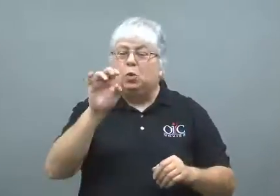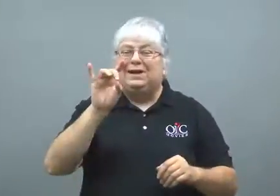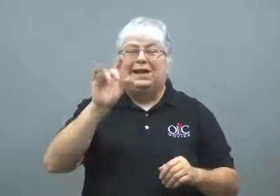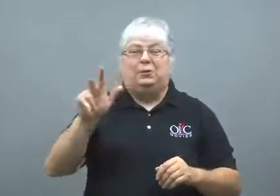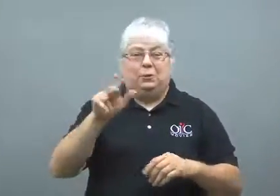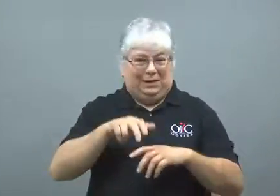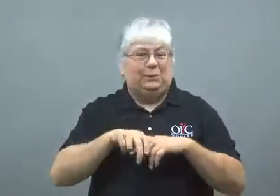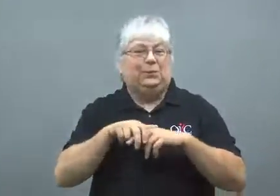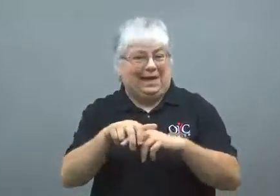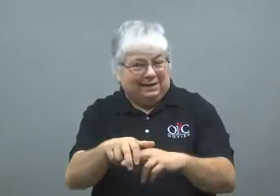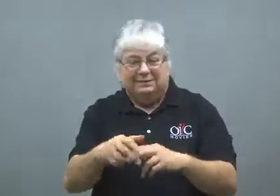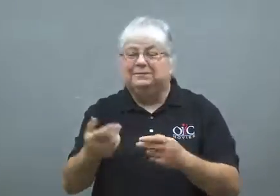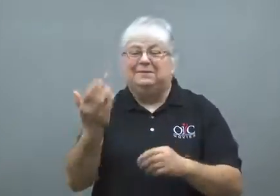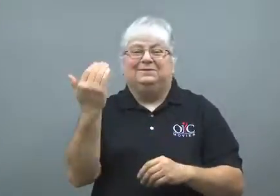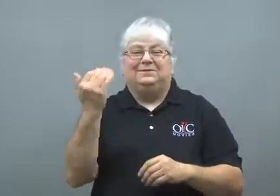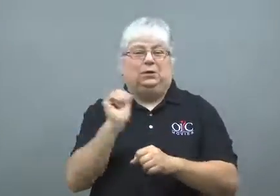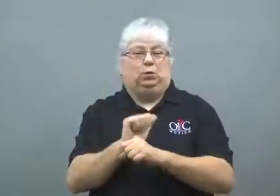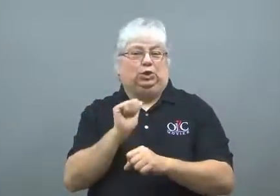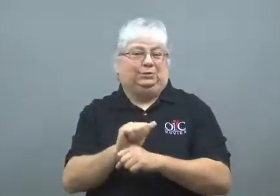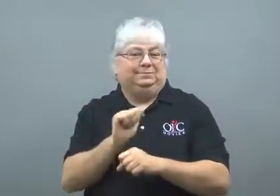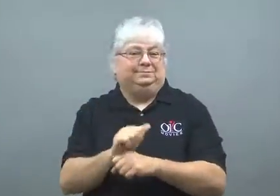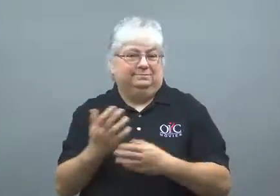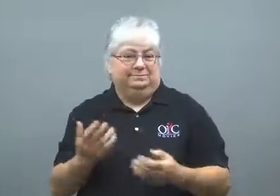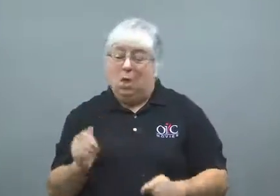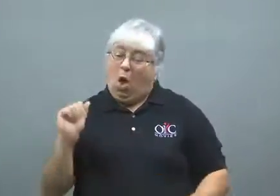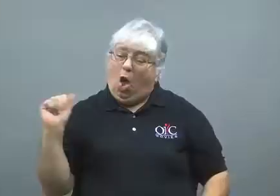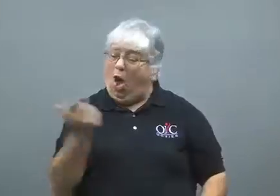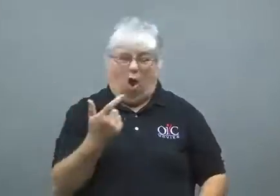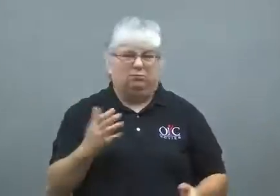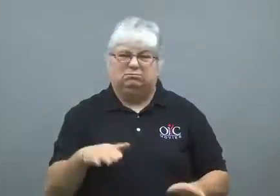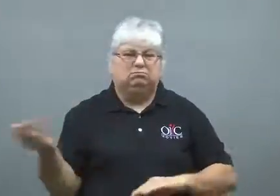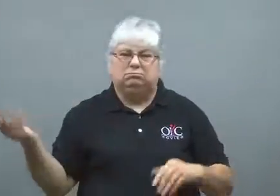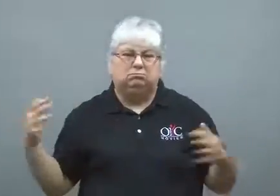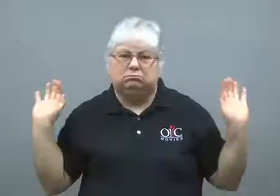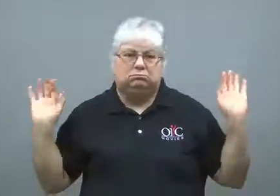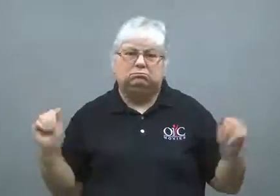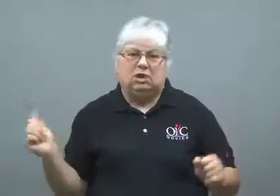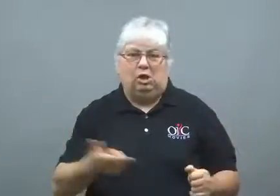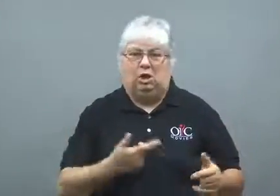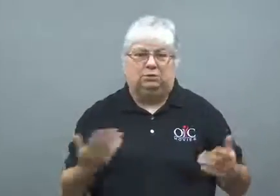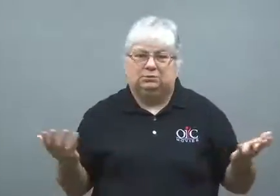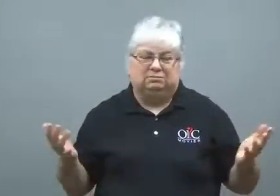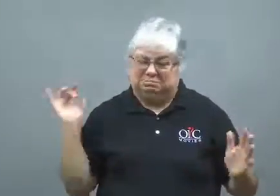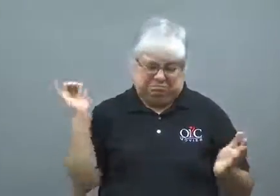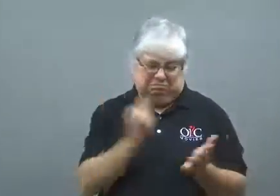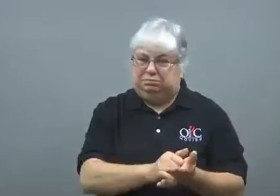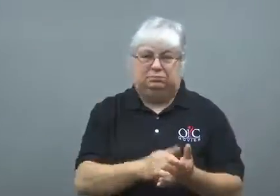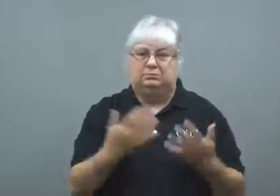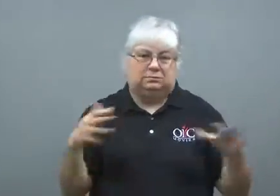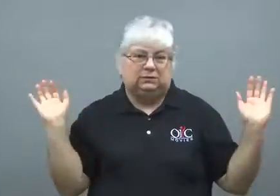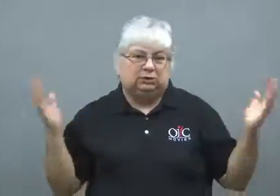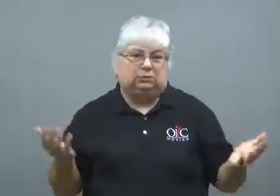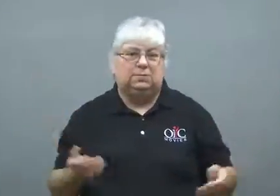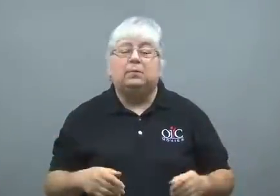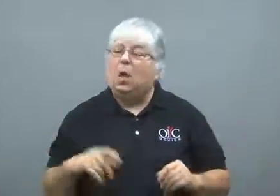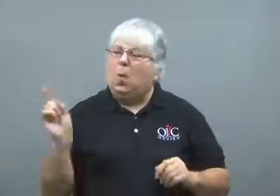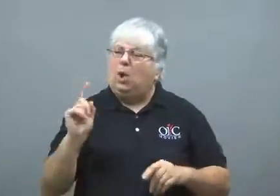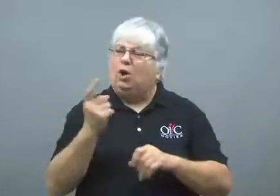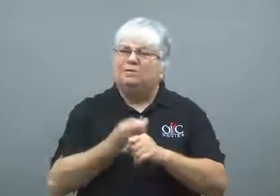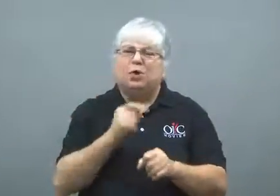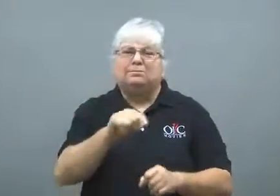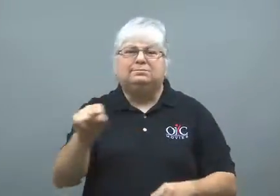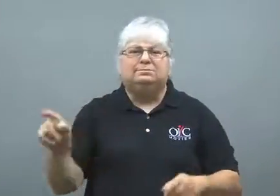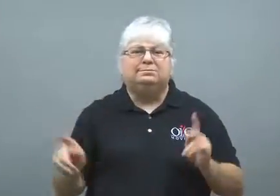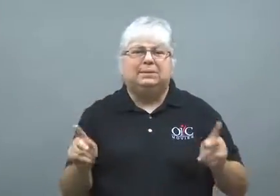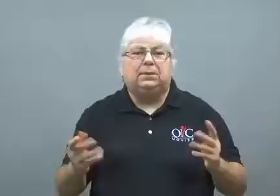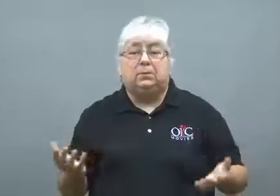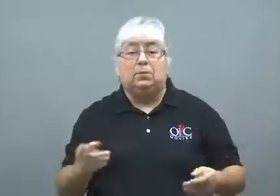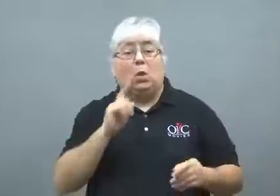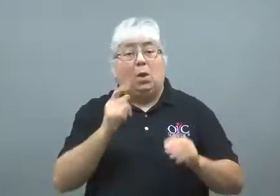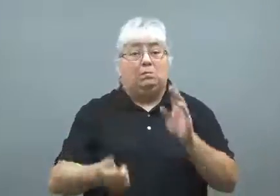283 were passengers, and 15 were crew members. All of them were killed.